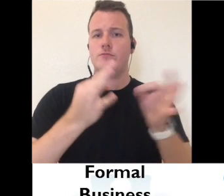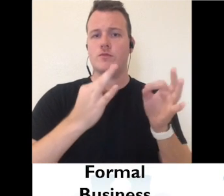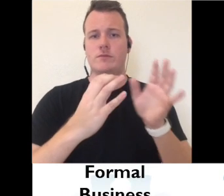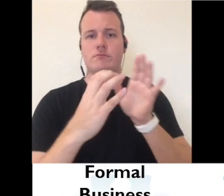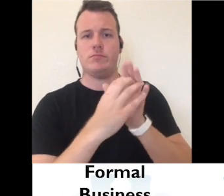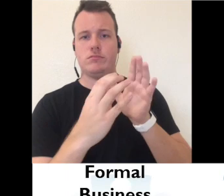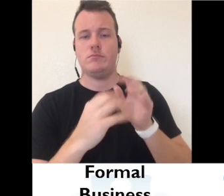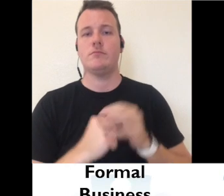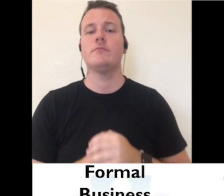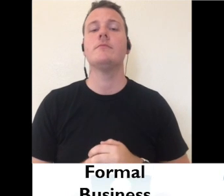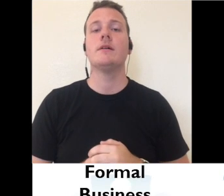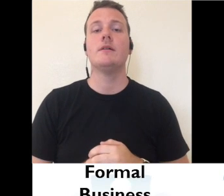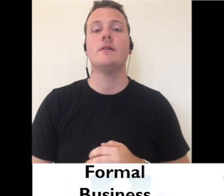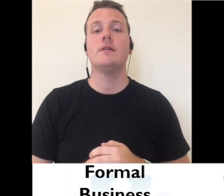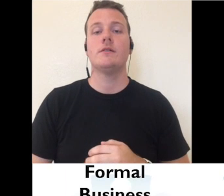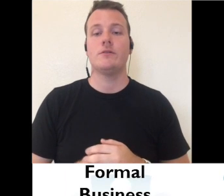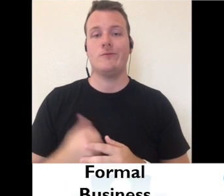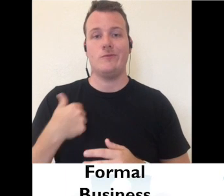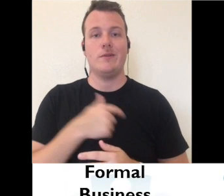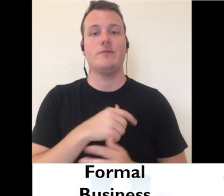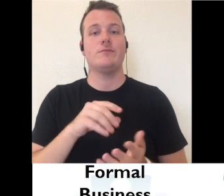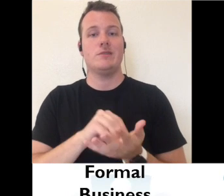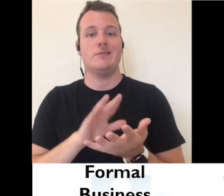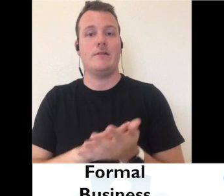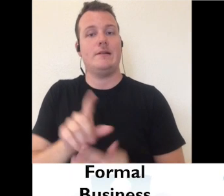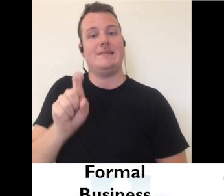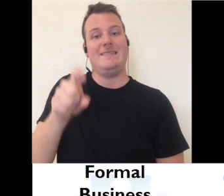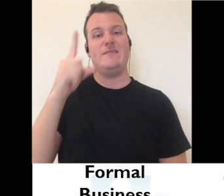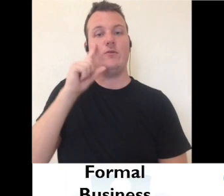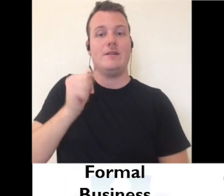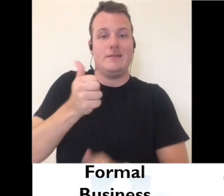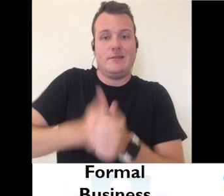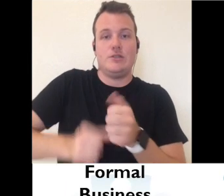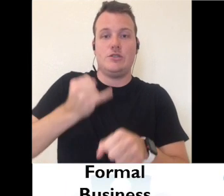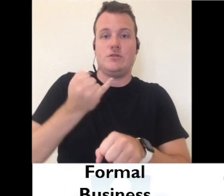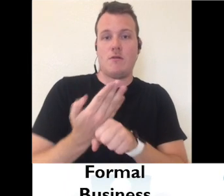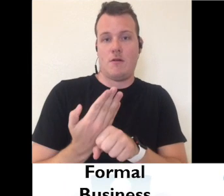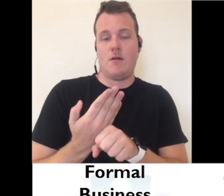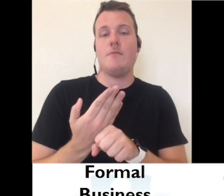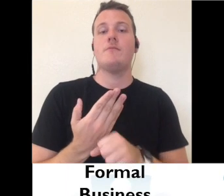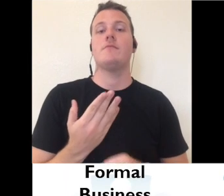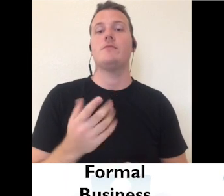position as well and justify that because they're going to be looking for